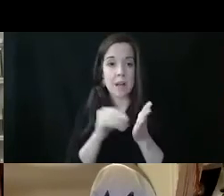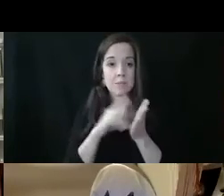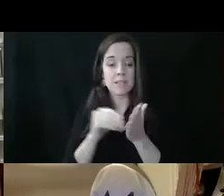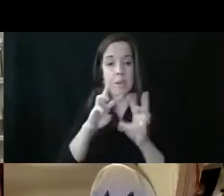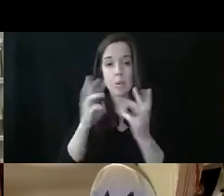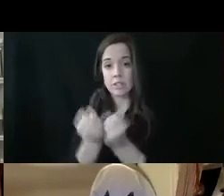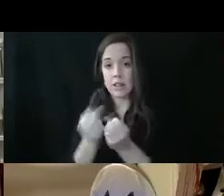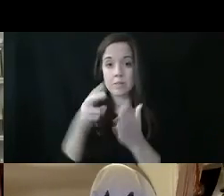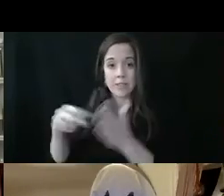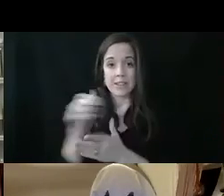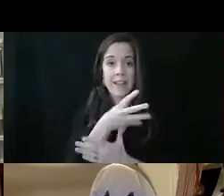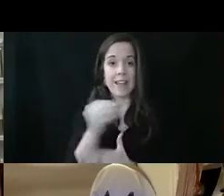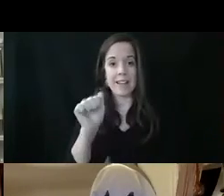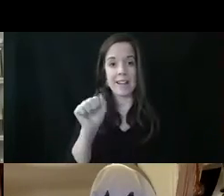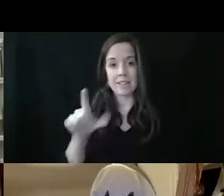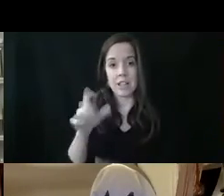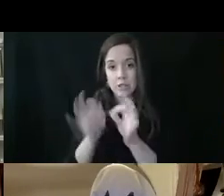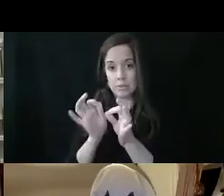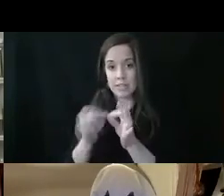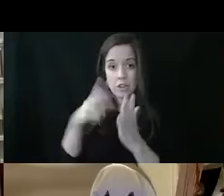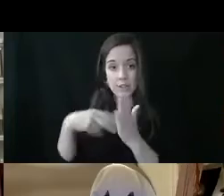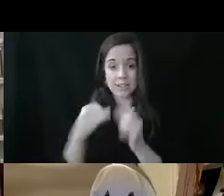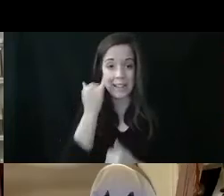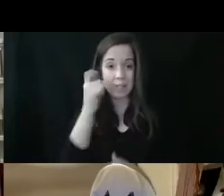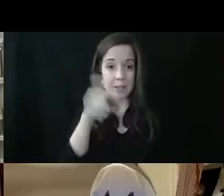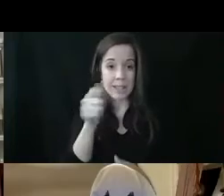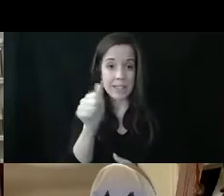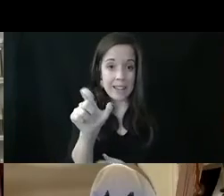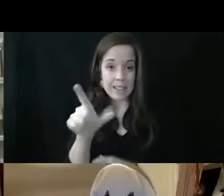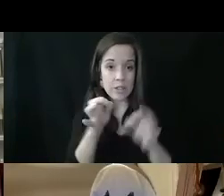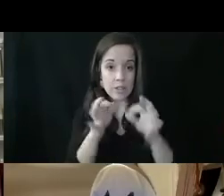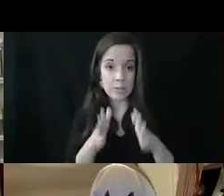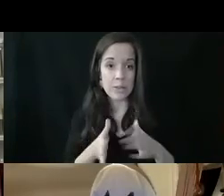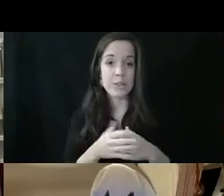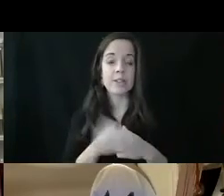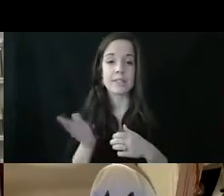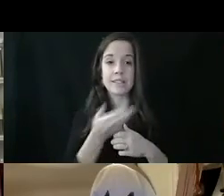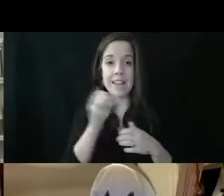and ASL interpretation at readings. If you need the ASL interpreter, Emily Phipps is here,